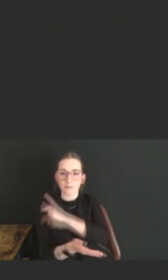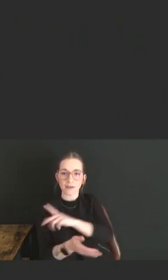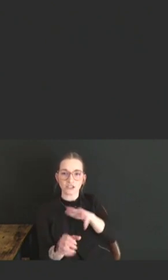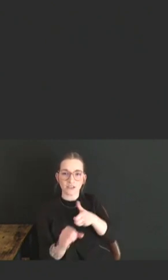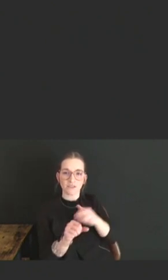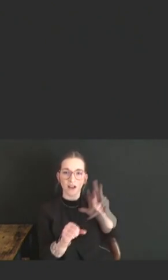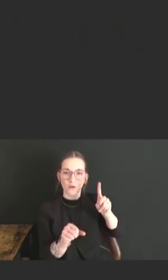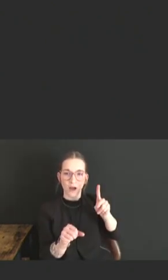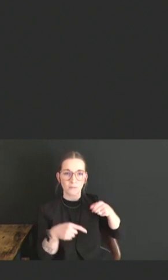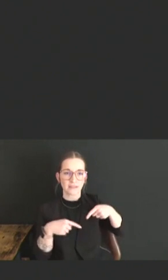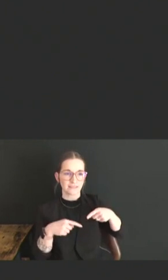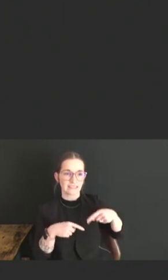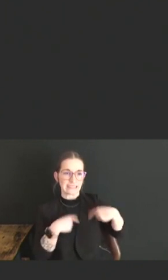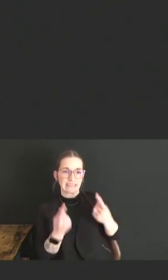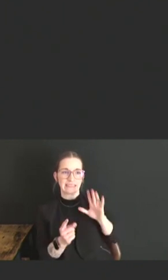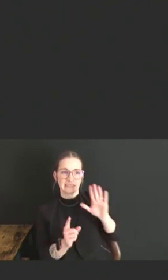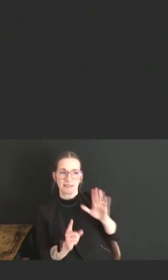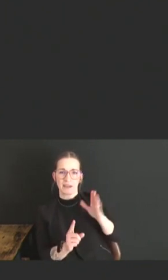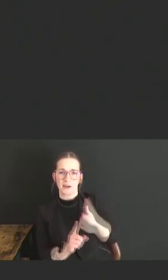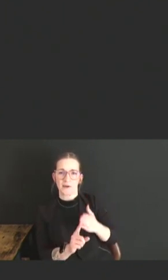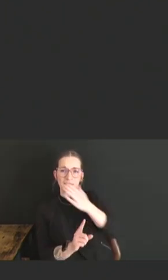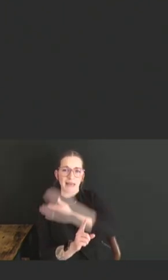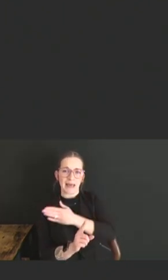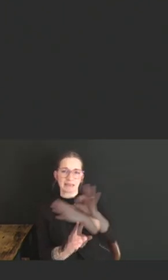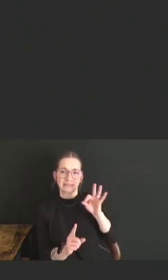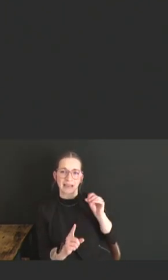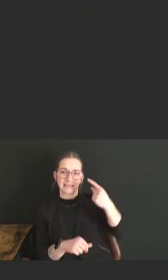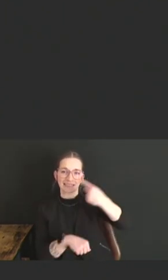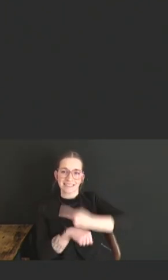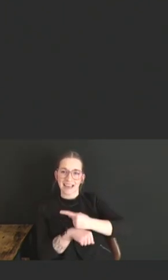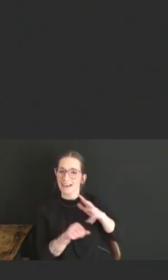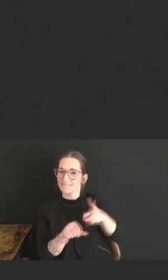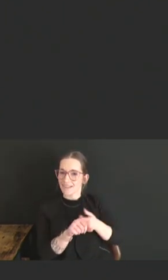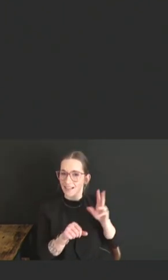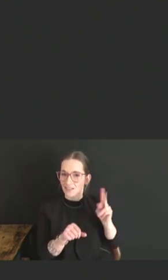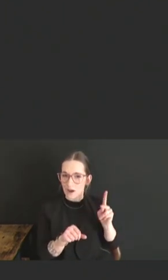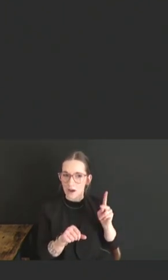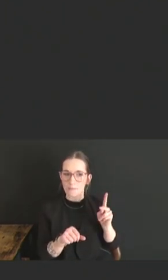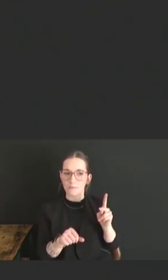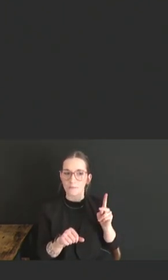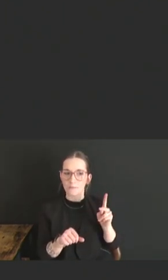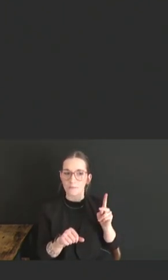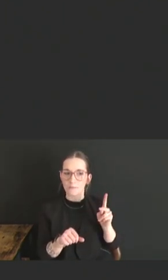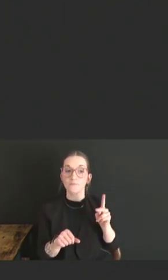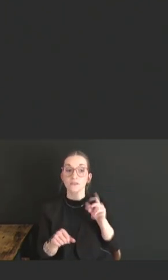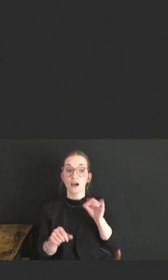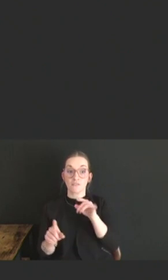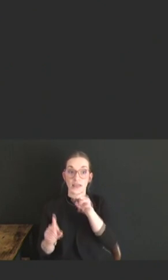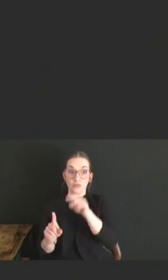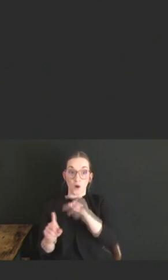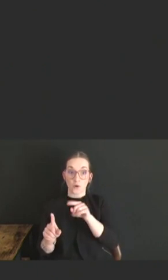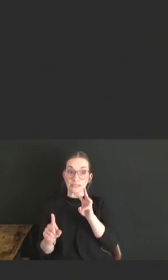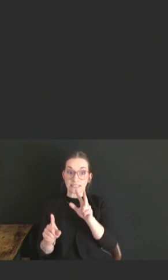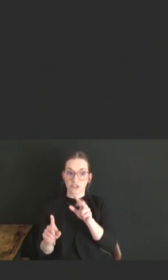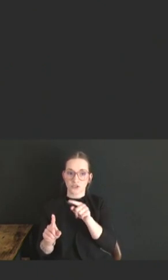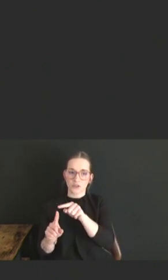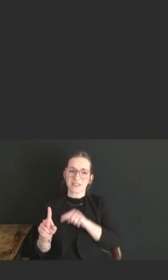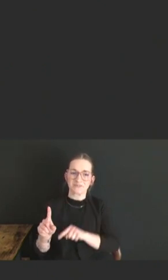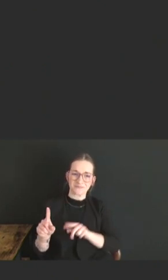last 90-day follow-up. Of these, 36 were unlinked. Did not have a completed patient parents survey.